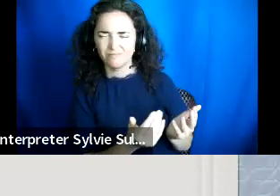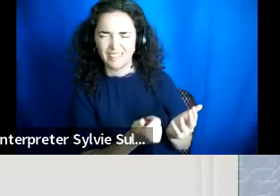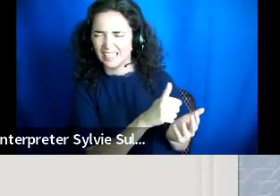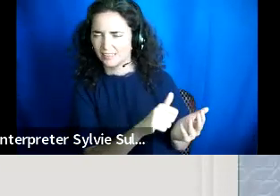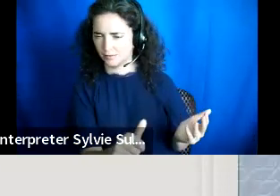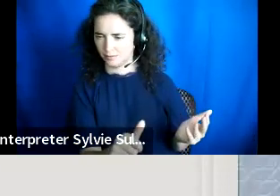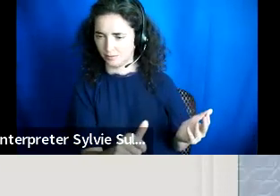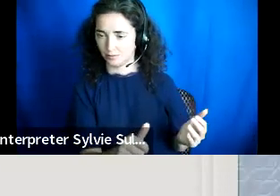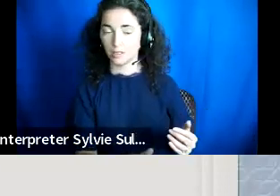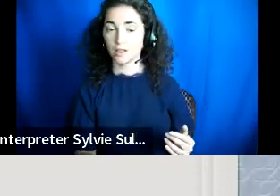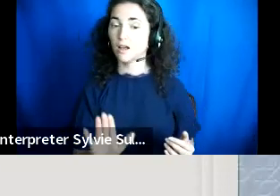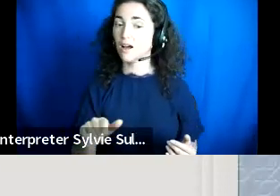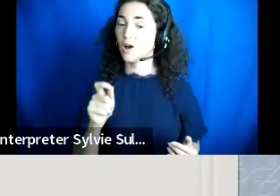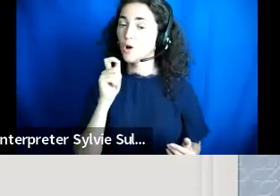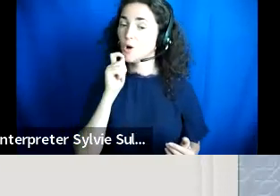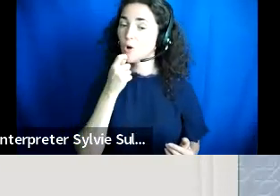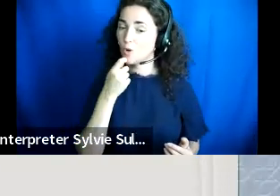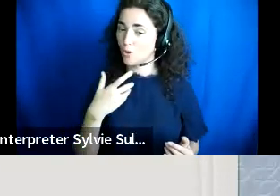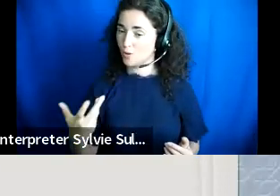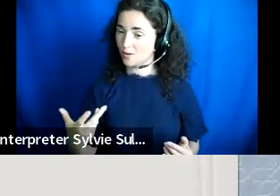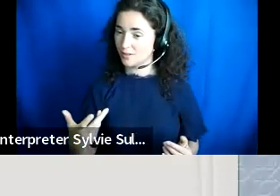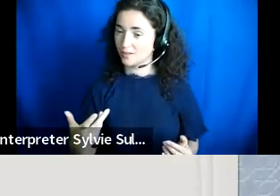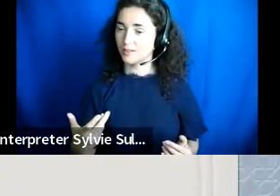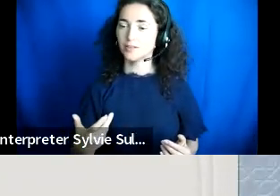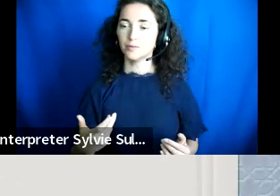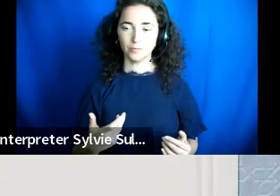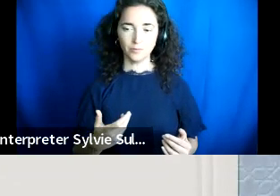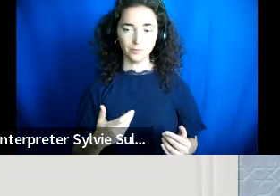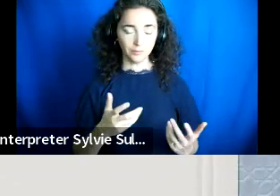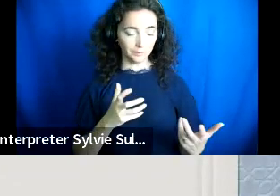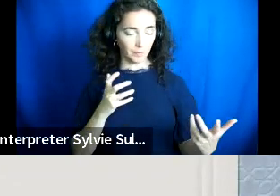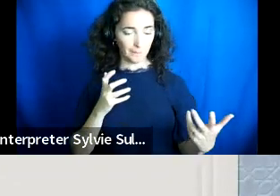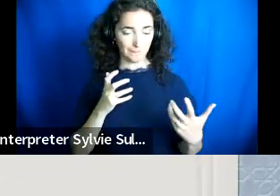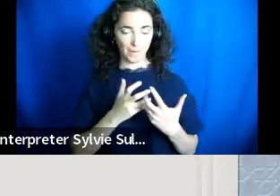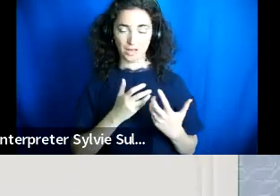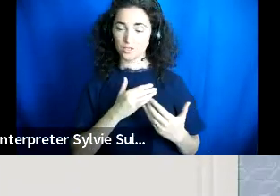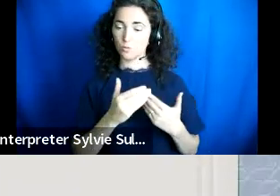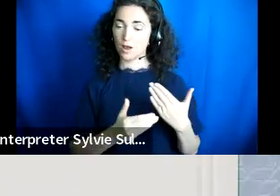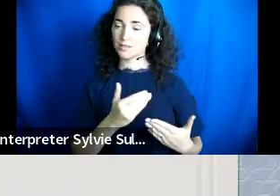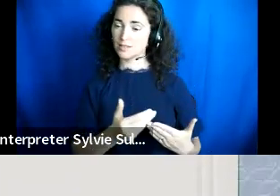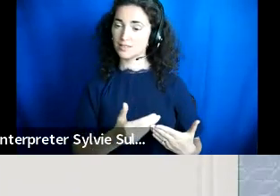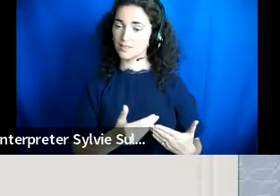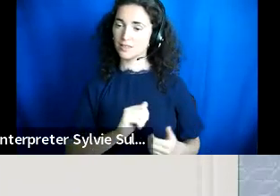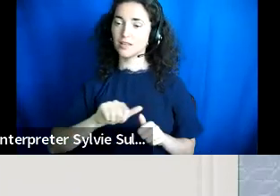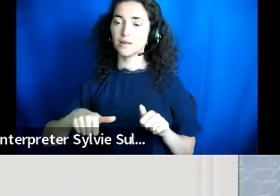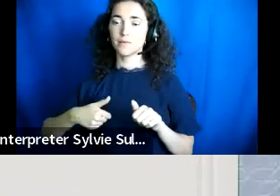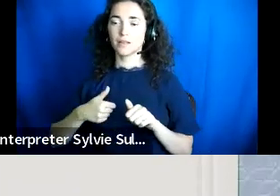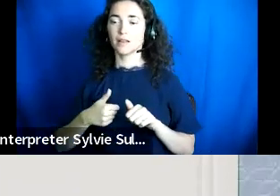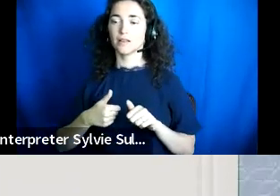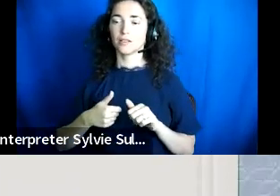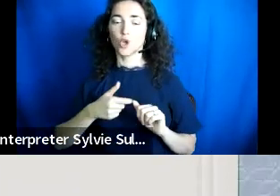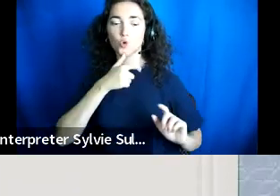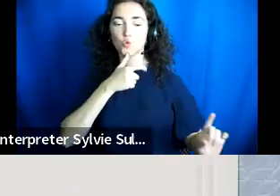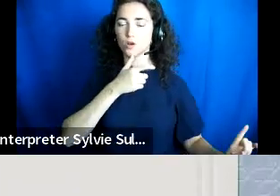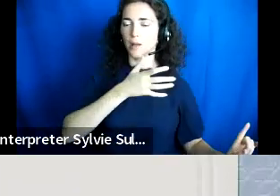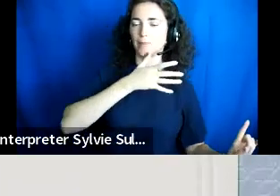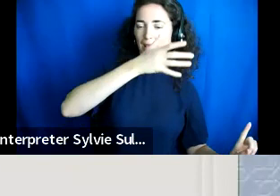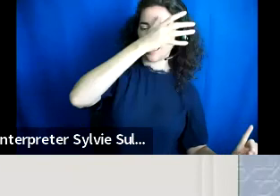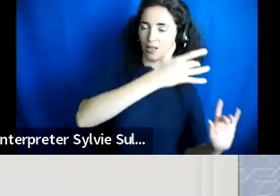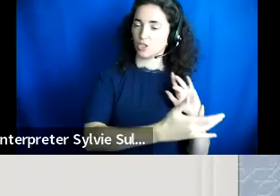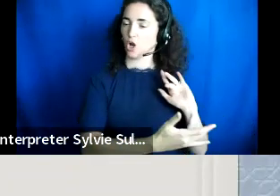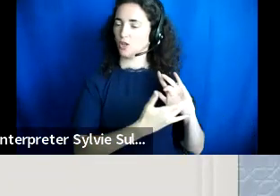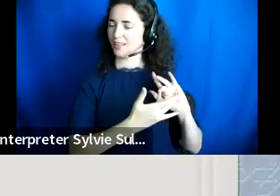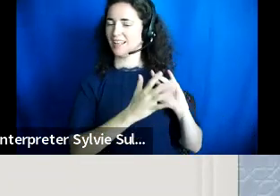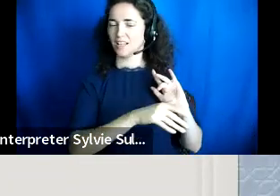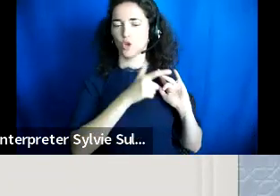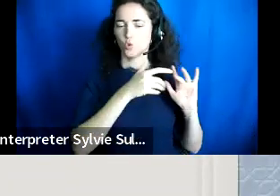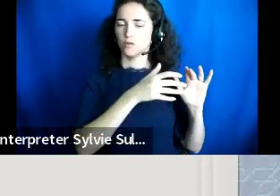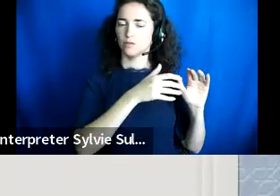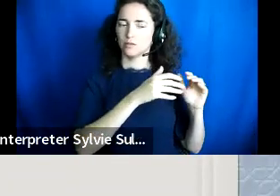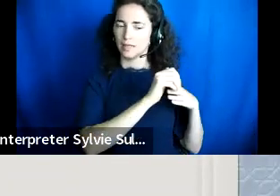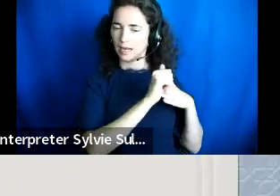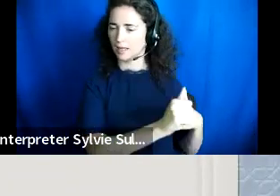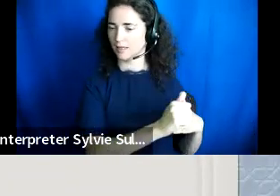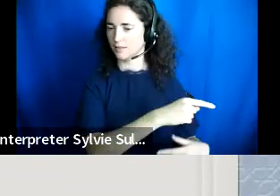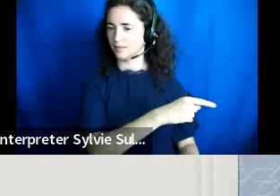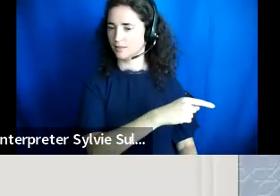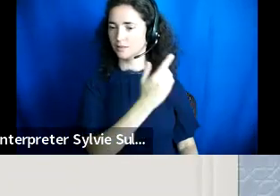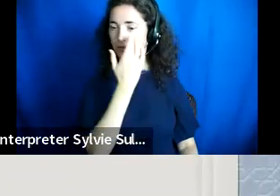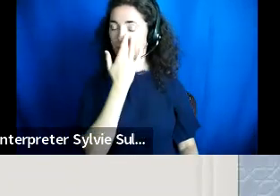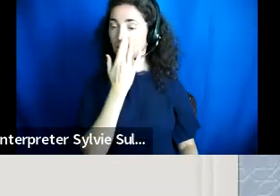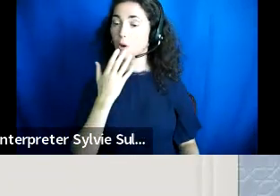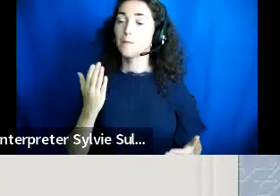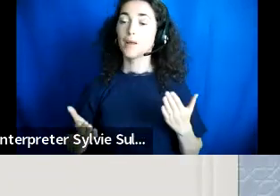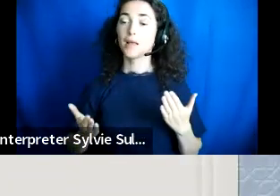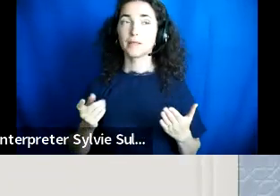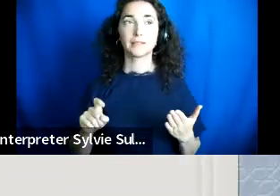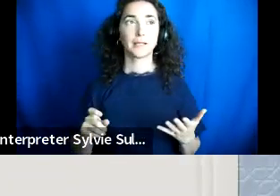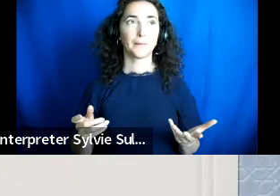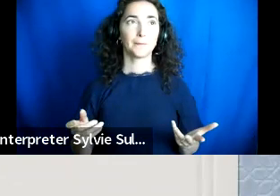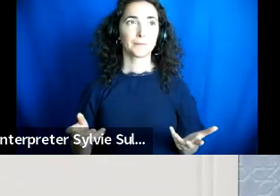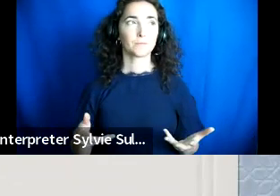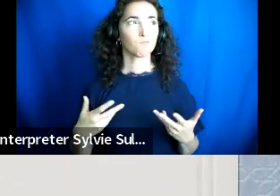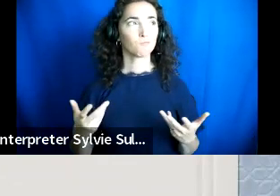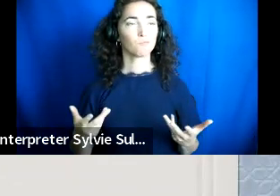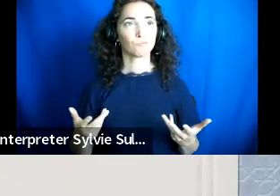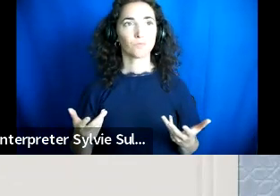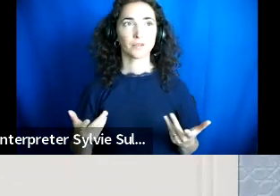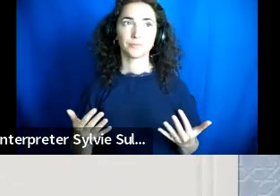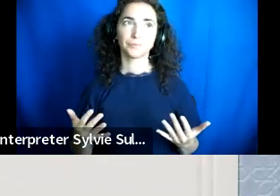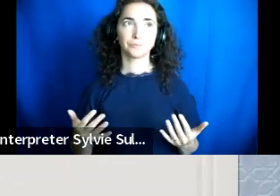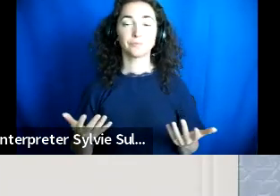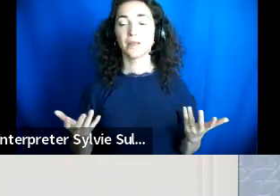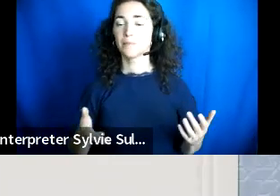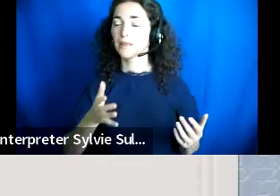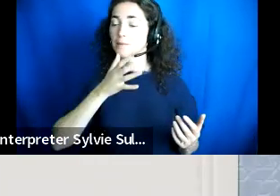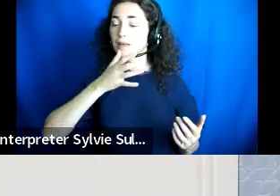But the really cool thing about this program is the match process is guided by by the referred parent or the parent calling in. So it may be a need for and I say I need the the parent may decide that hey?